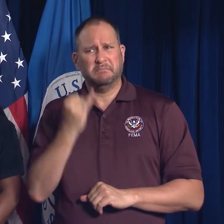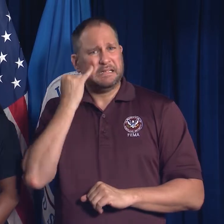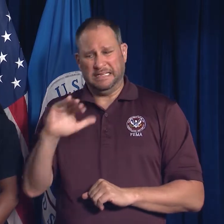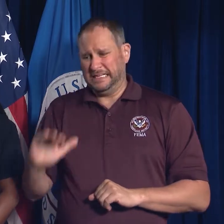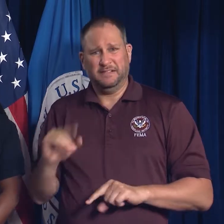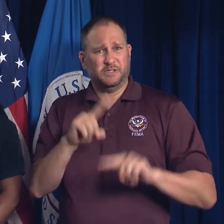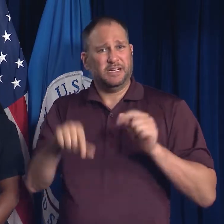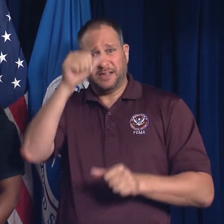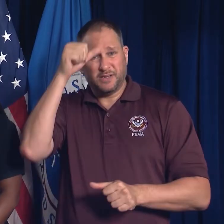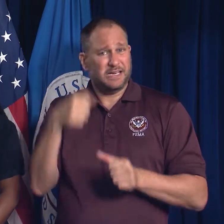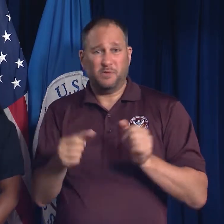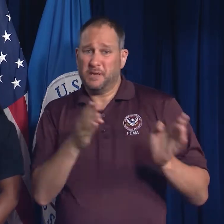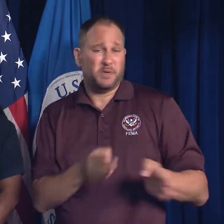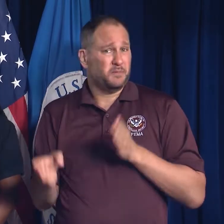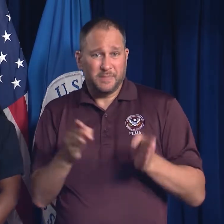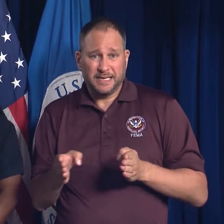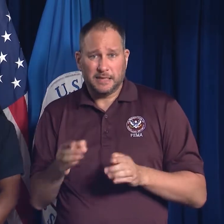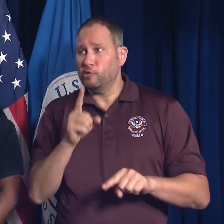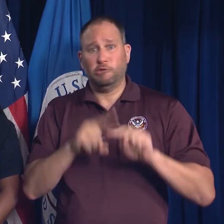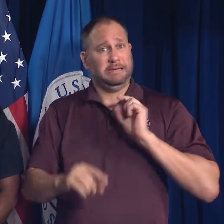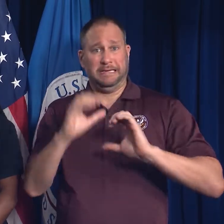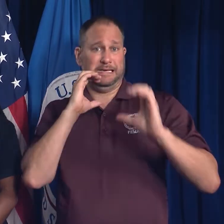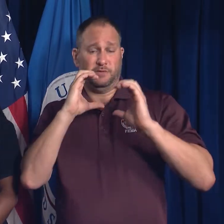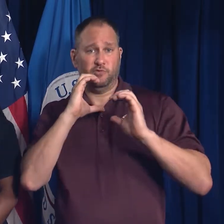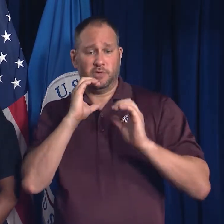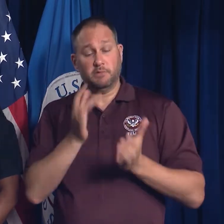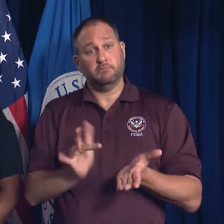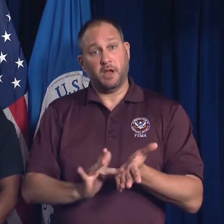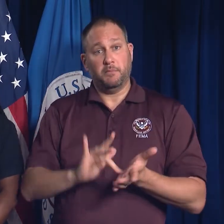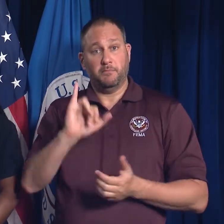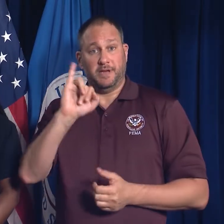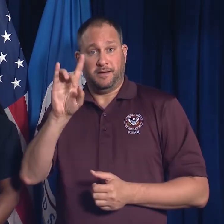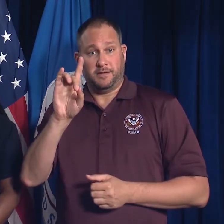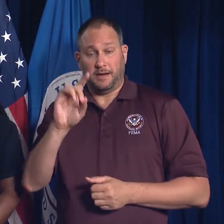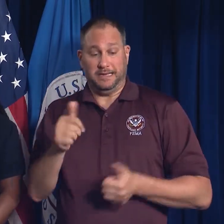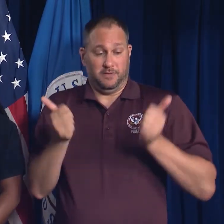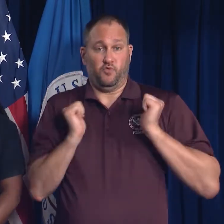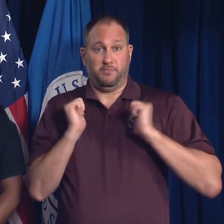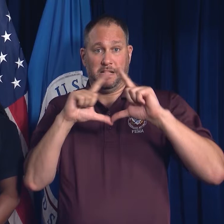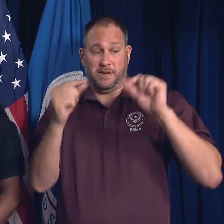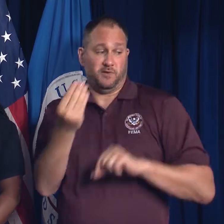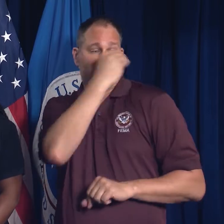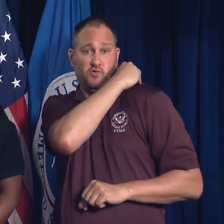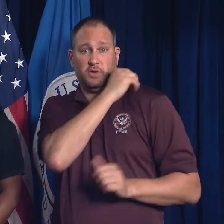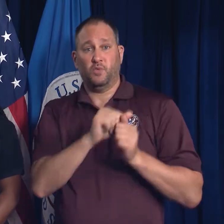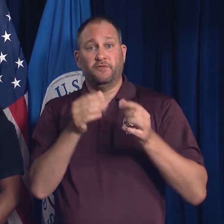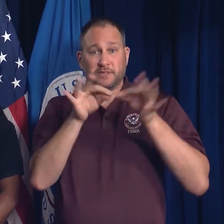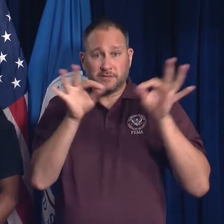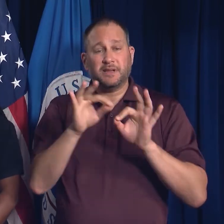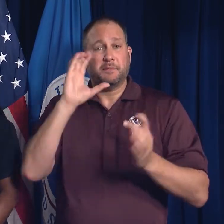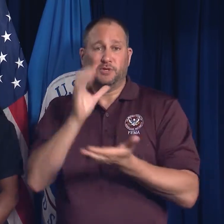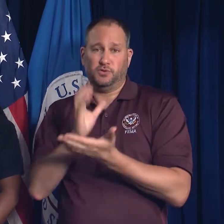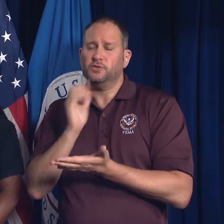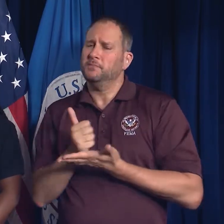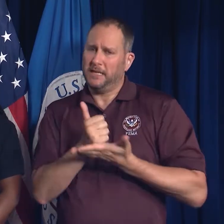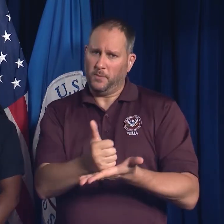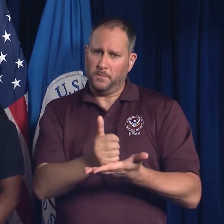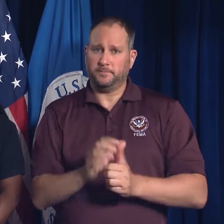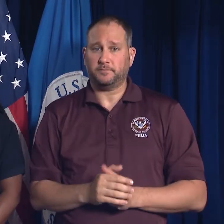If your child can’t remember the plan or cannot communicate, a medical ID or backpack card with phrases or pictures may help.